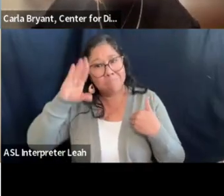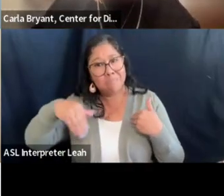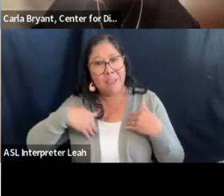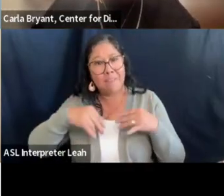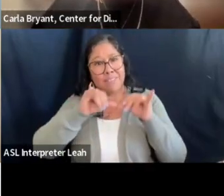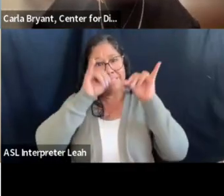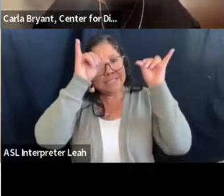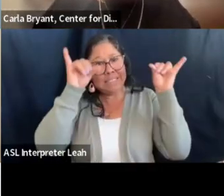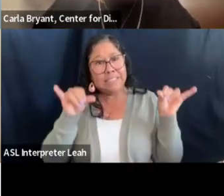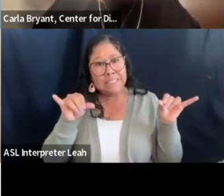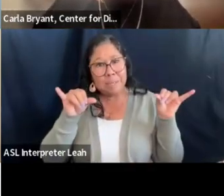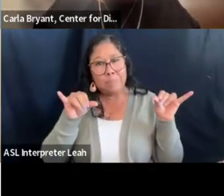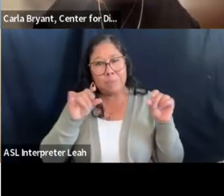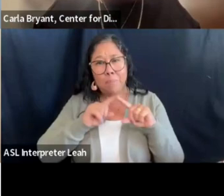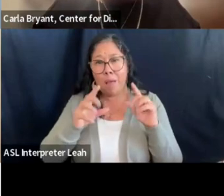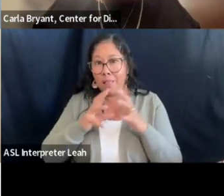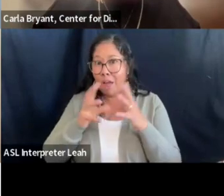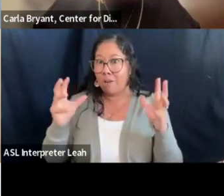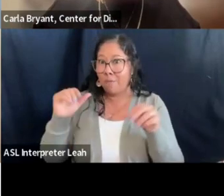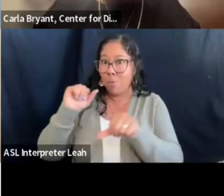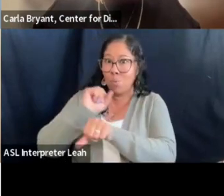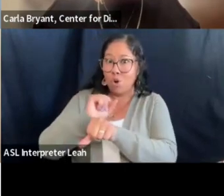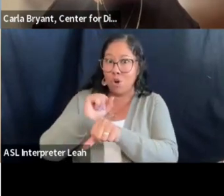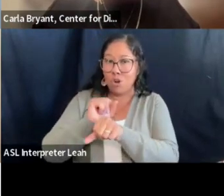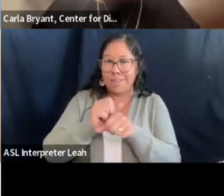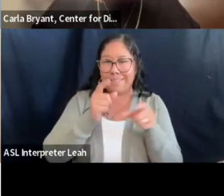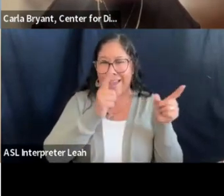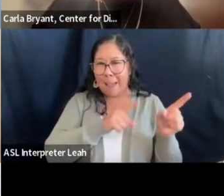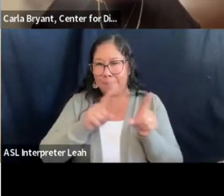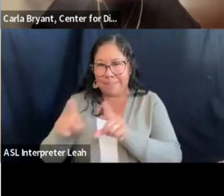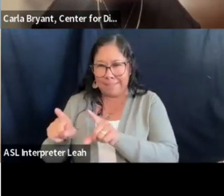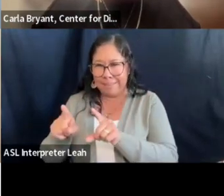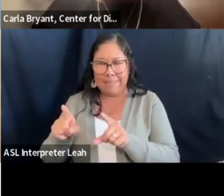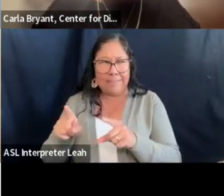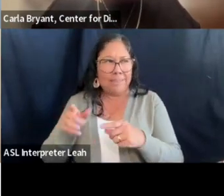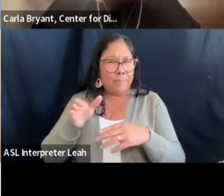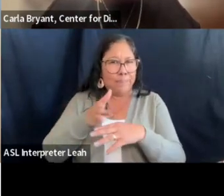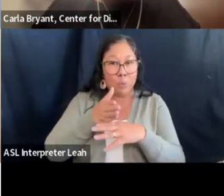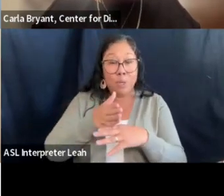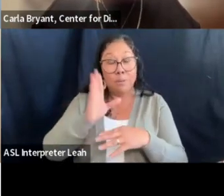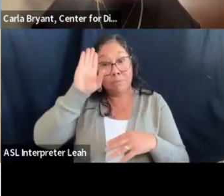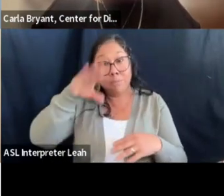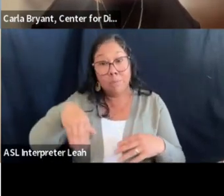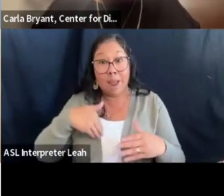and but there's a lot of work that's going on in between there. We have our students but in between